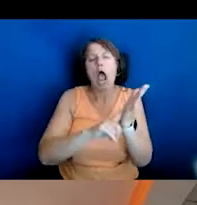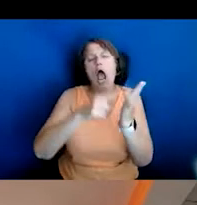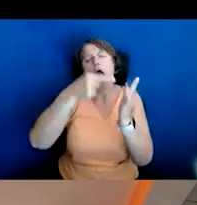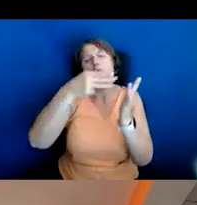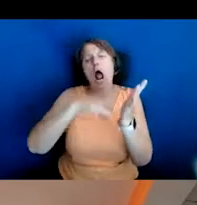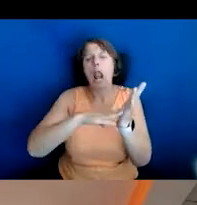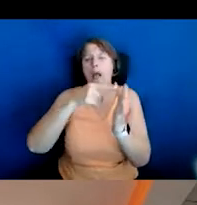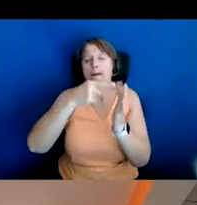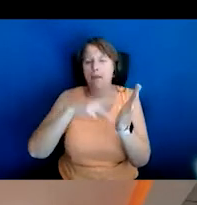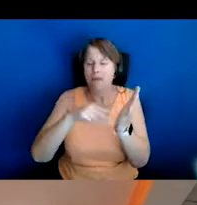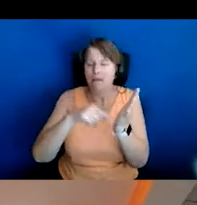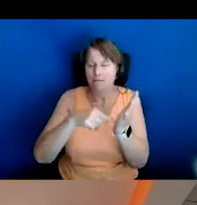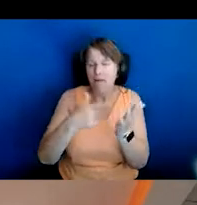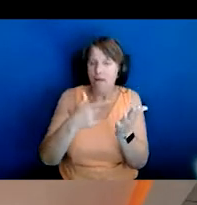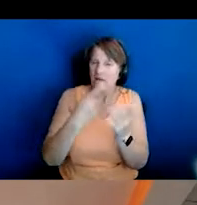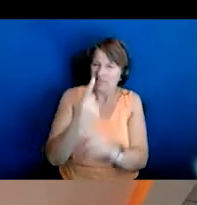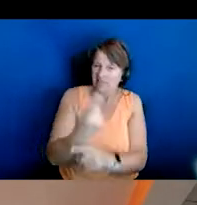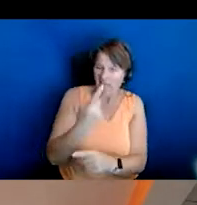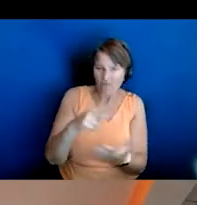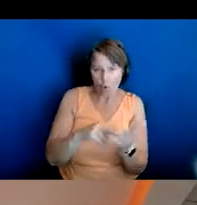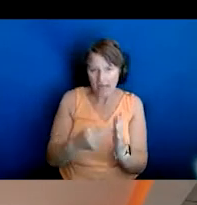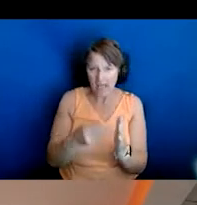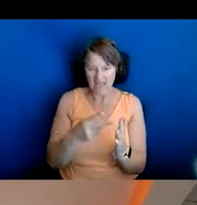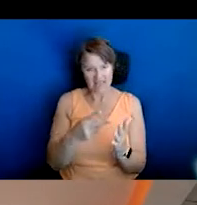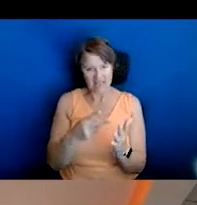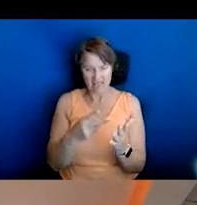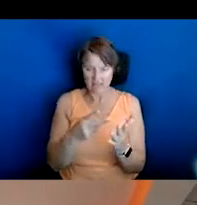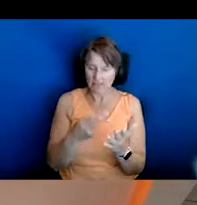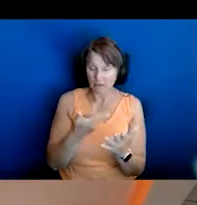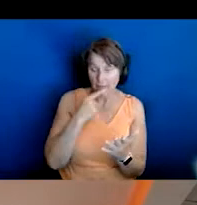people really loved it. But aesthetically, it was quite messy.